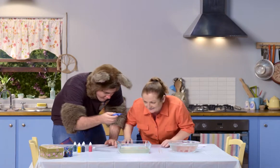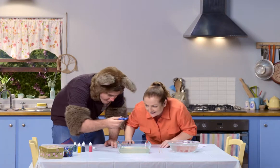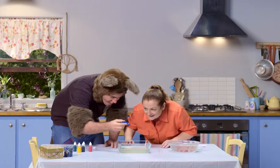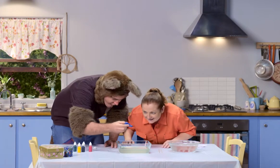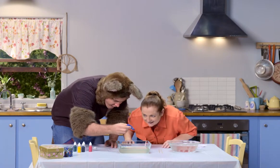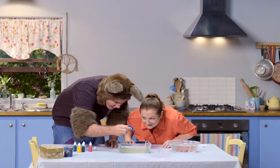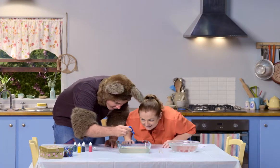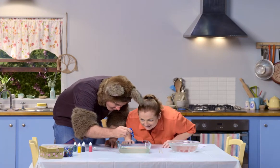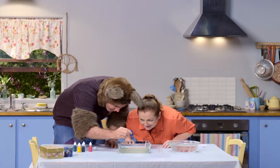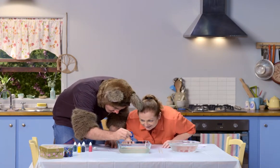Ho-ho!